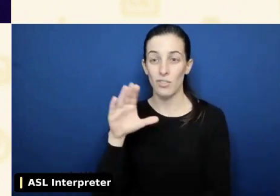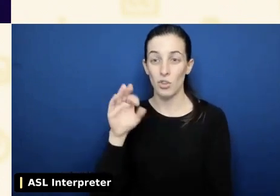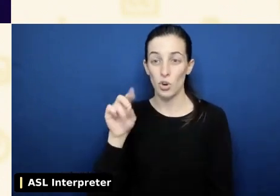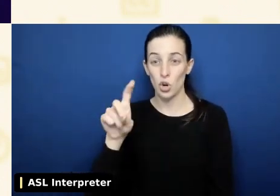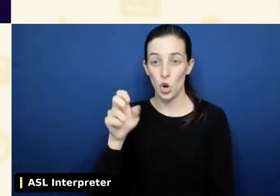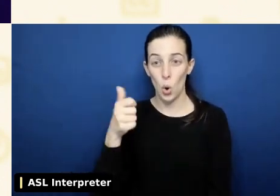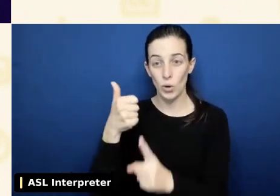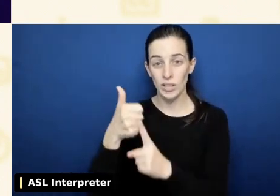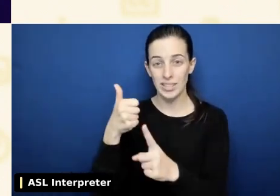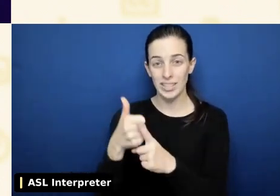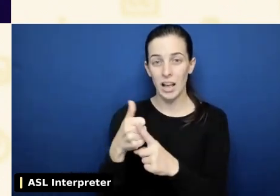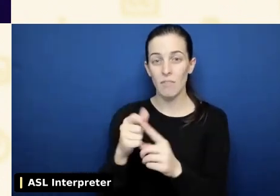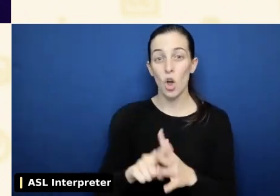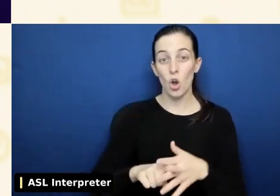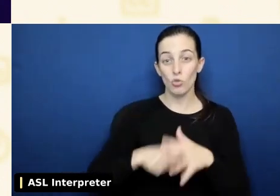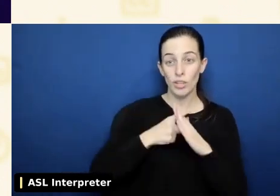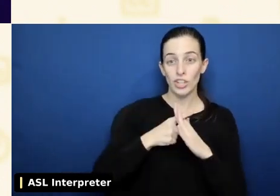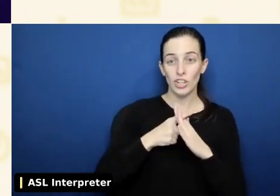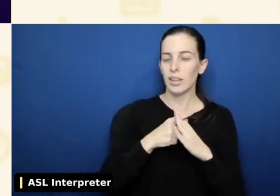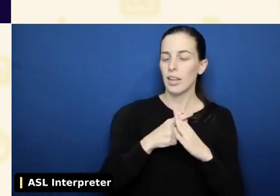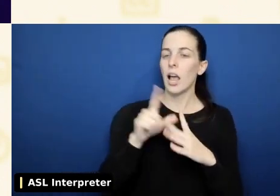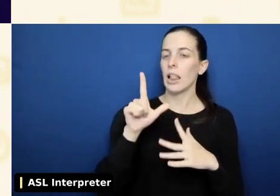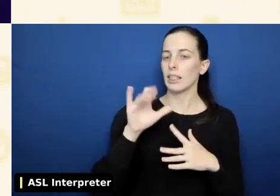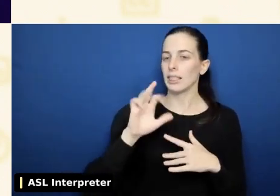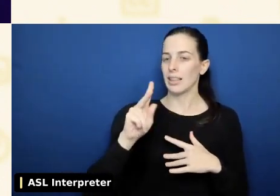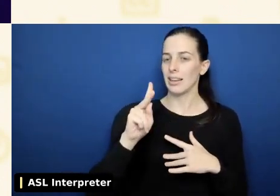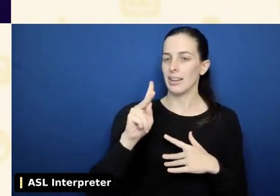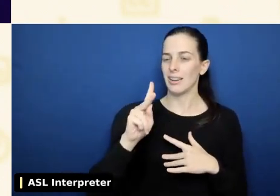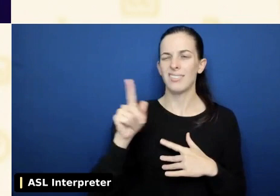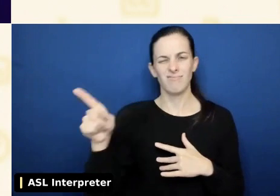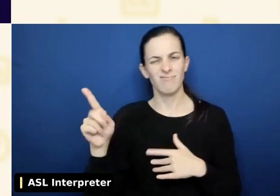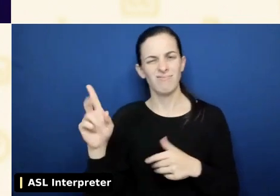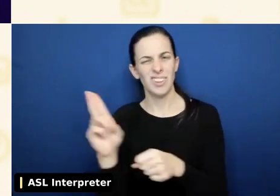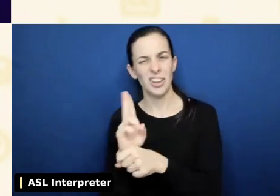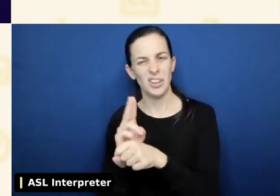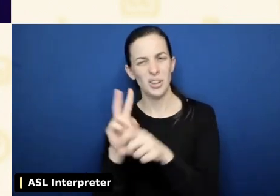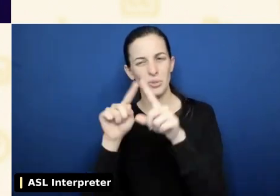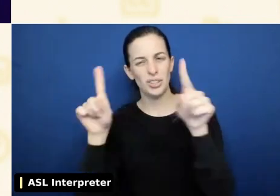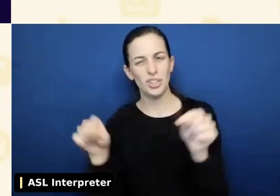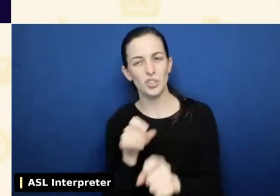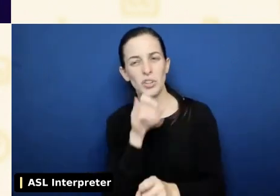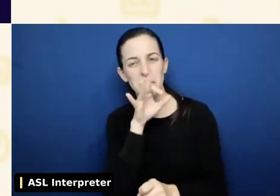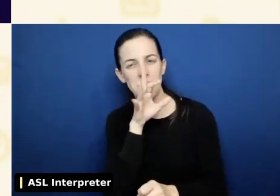as links and then we did our screen reader testing, and we realized that they needed to be buttons.